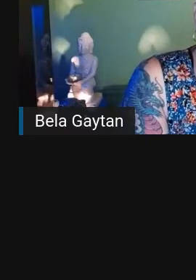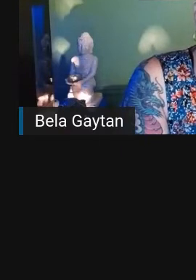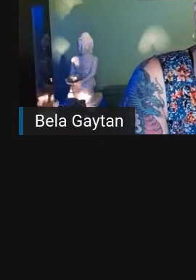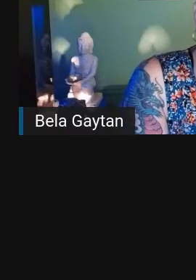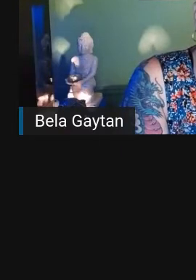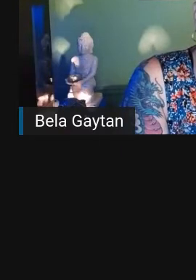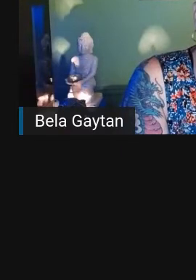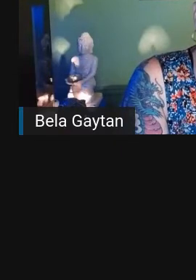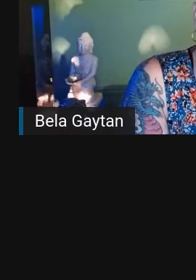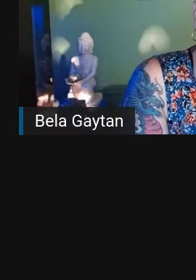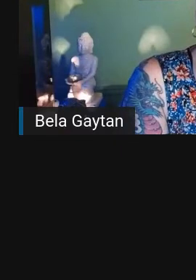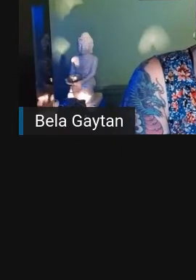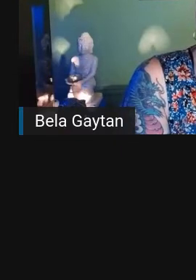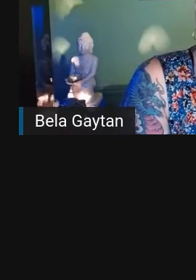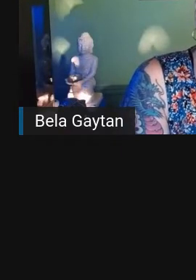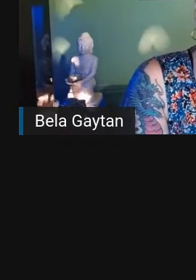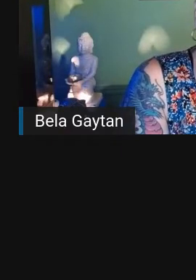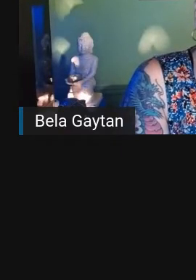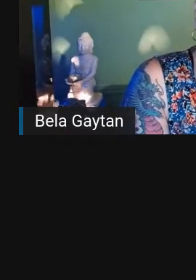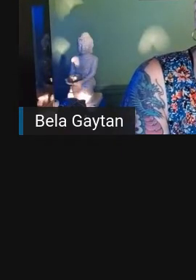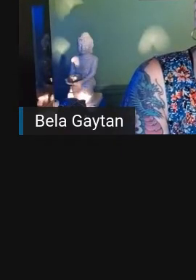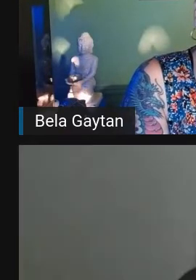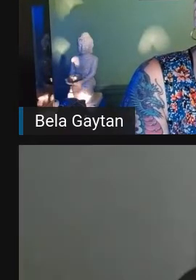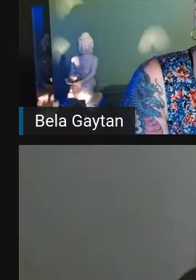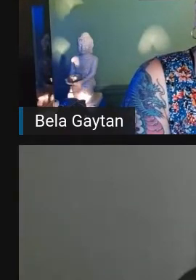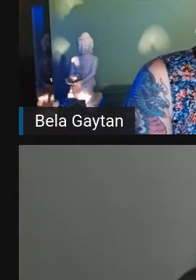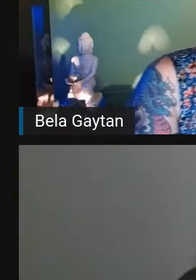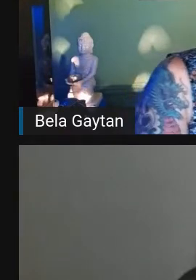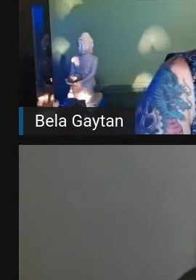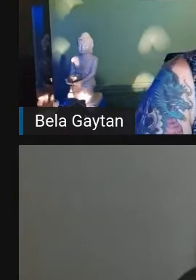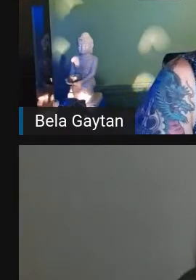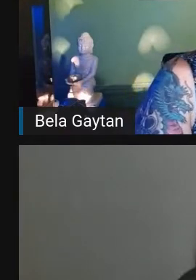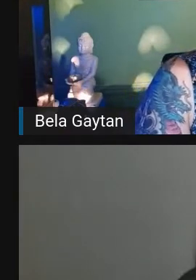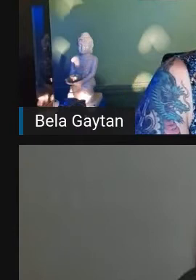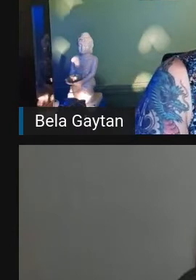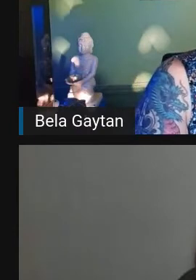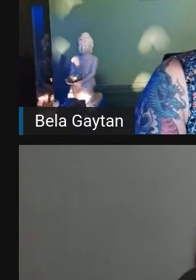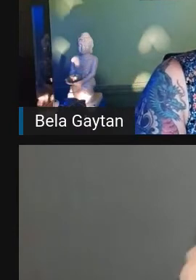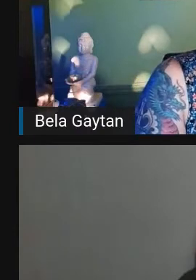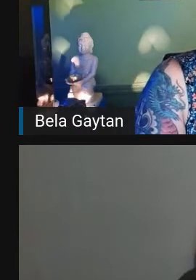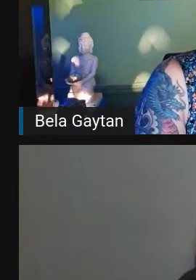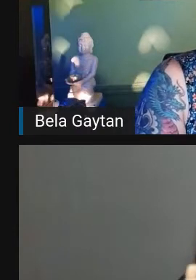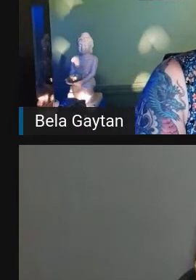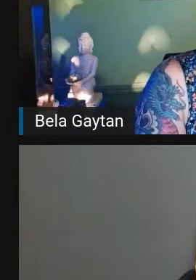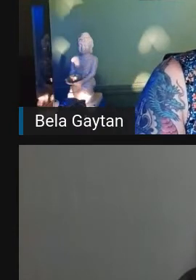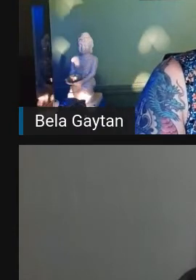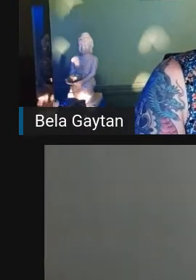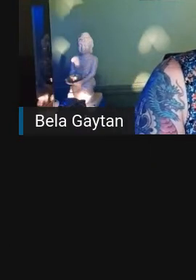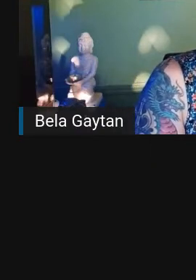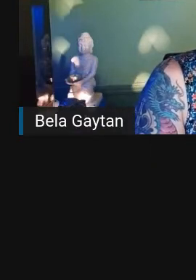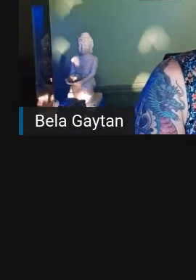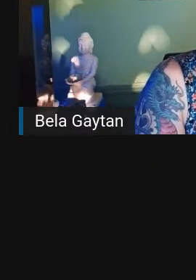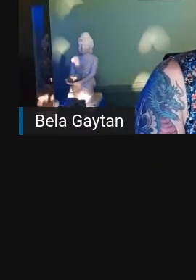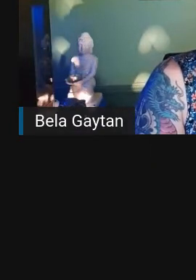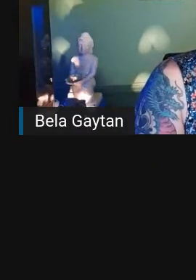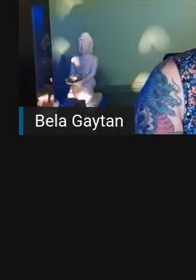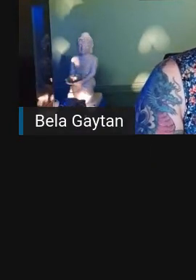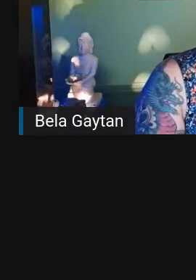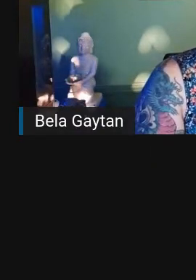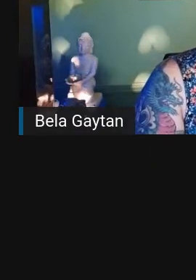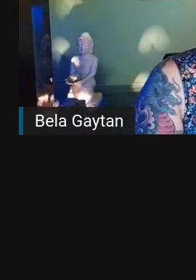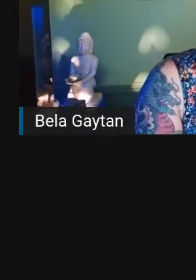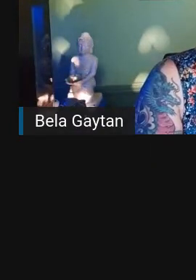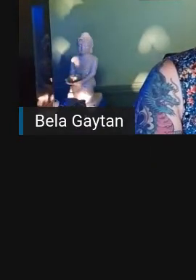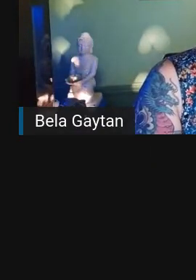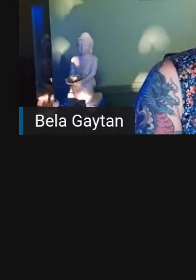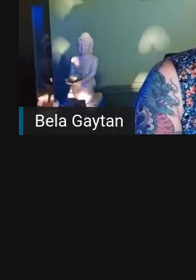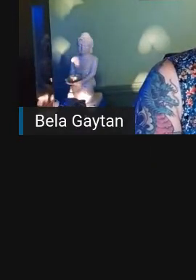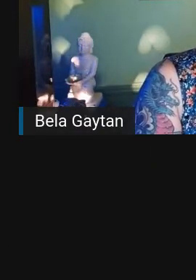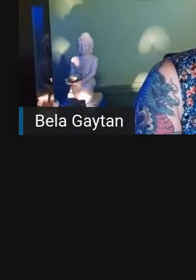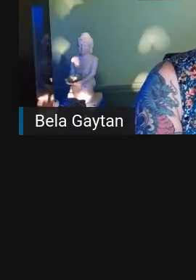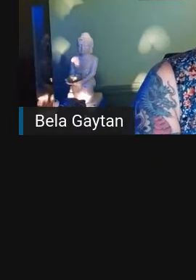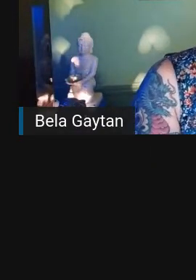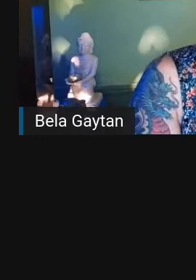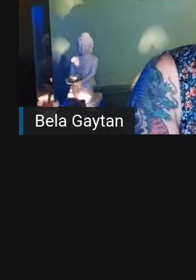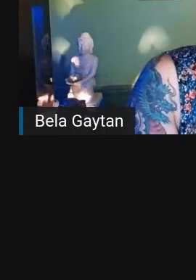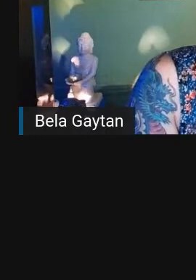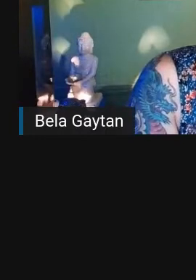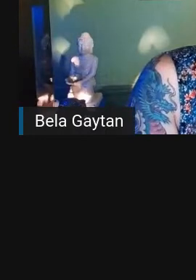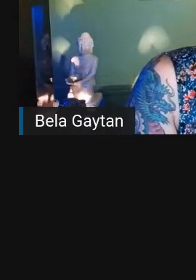But if it's a specific resource or course about a certain trauma